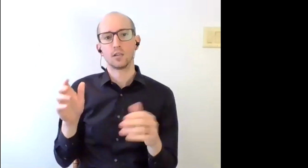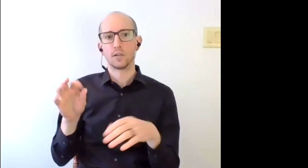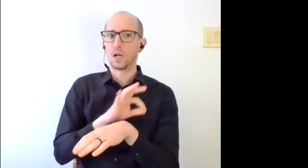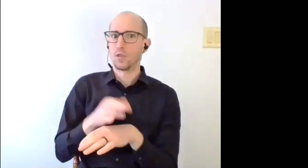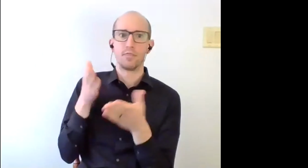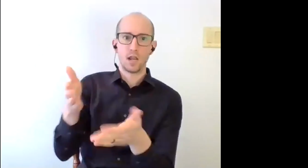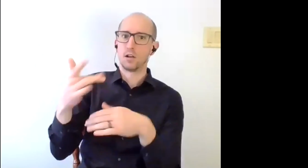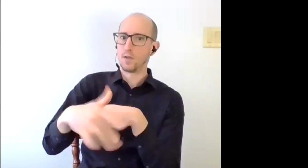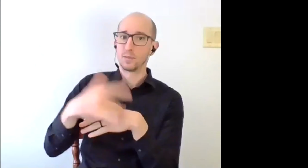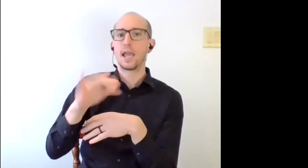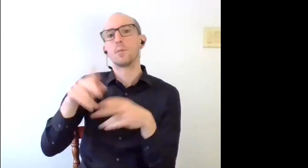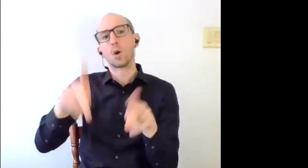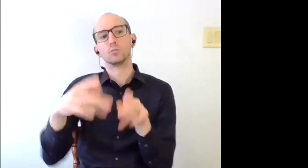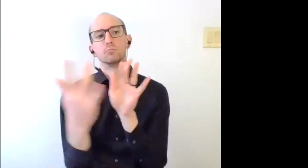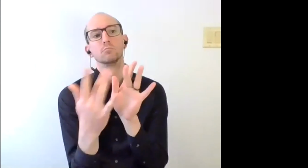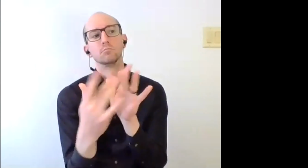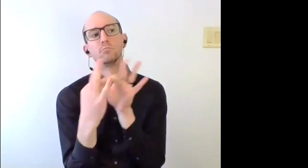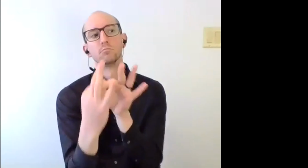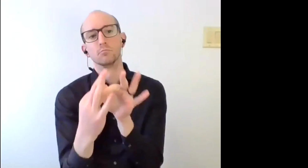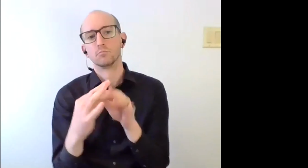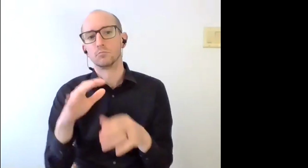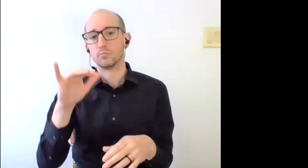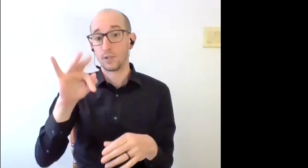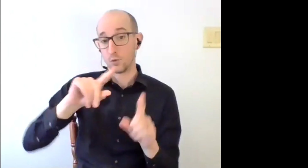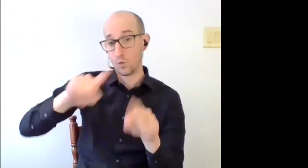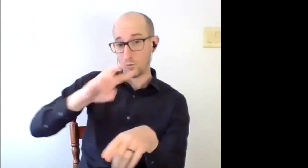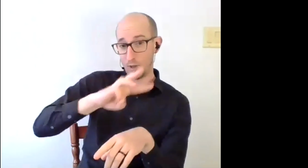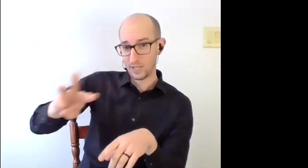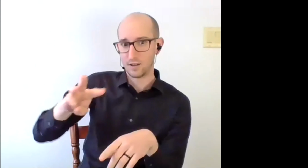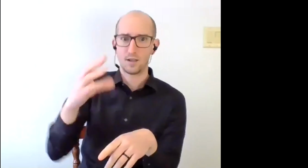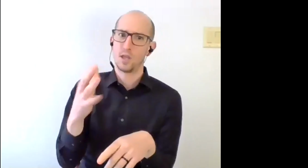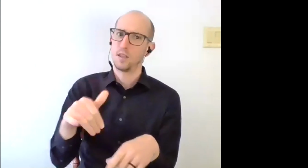everyday. So the live chat feature, chat here, will appear